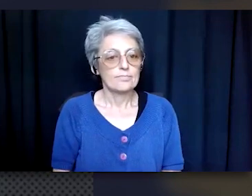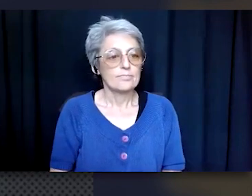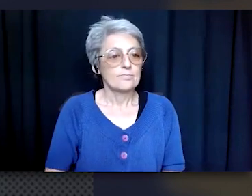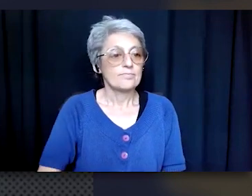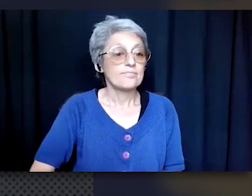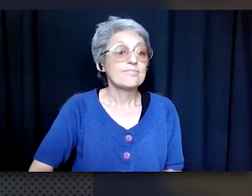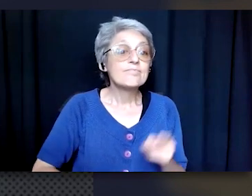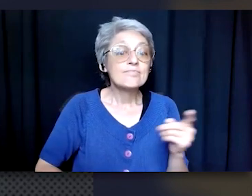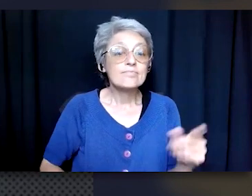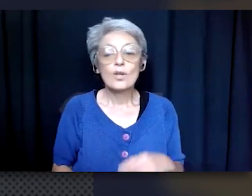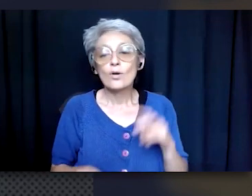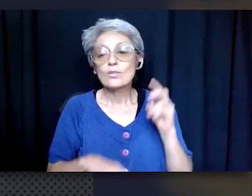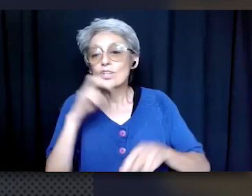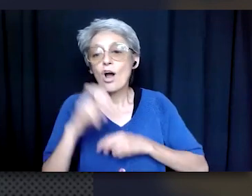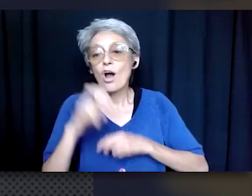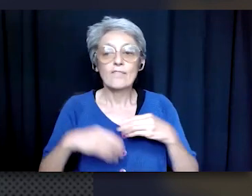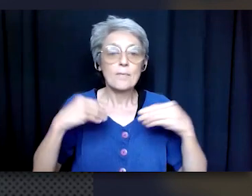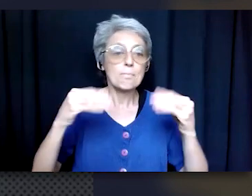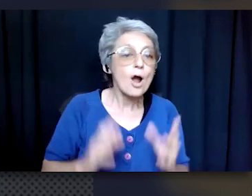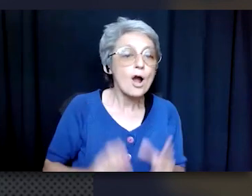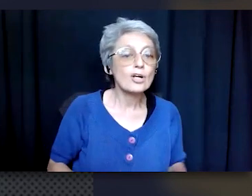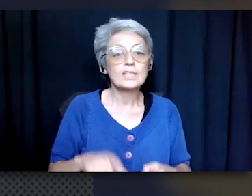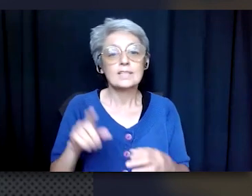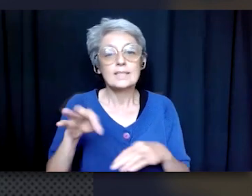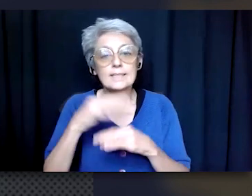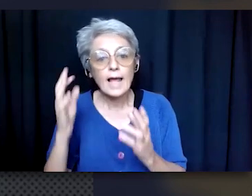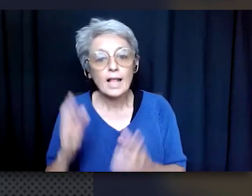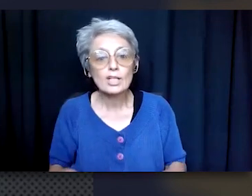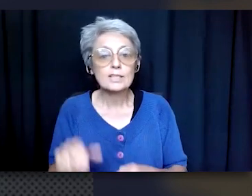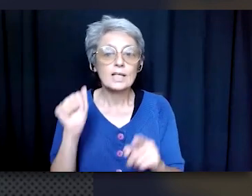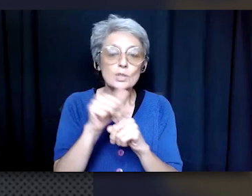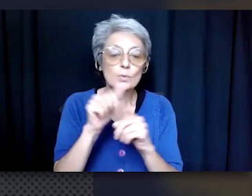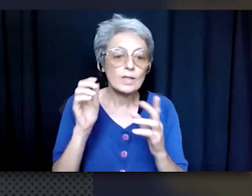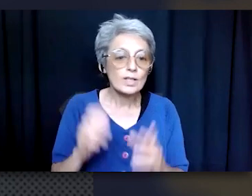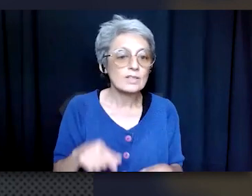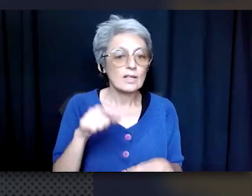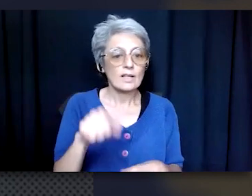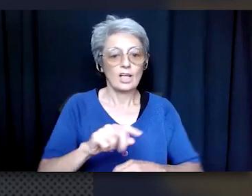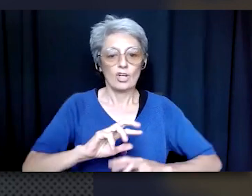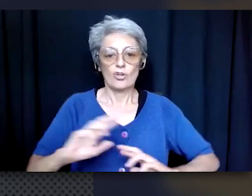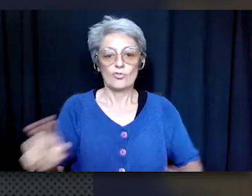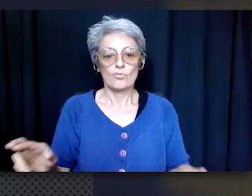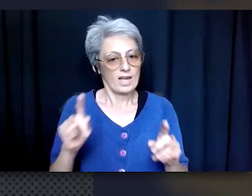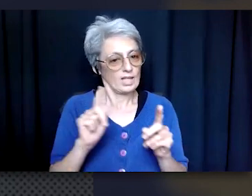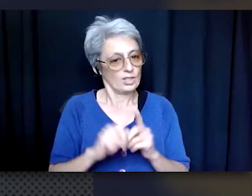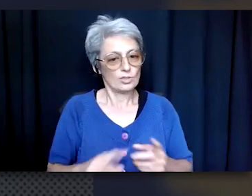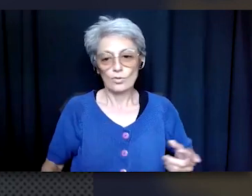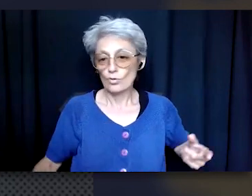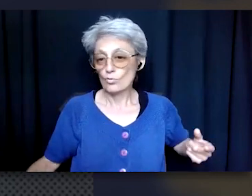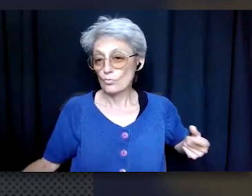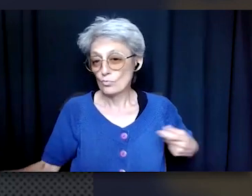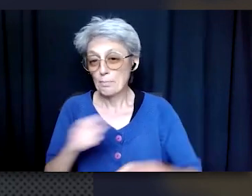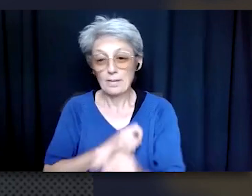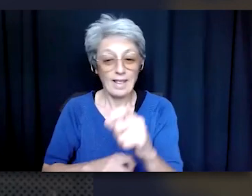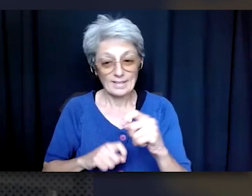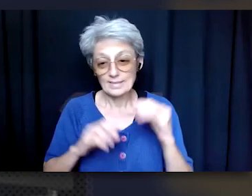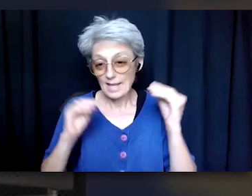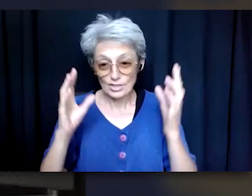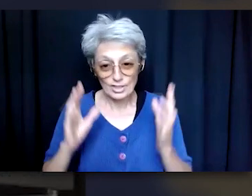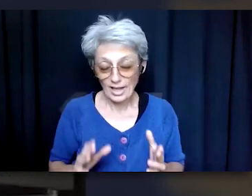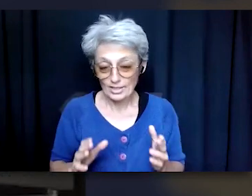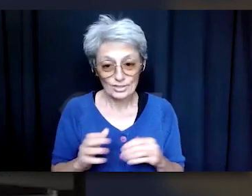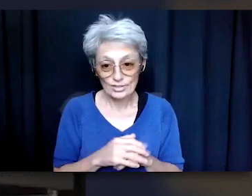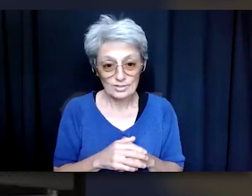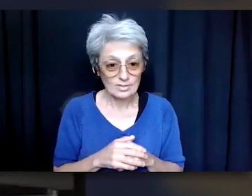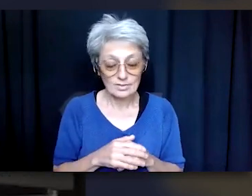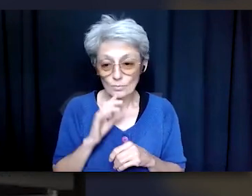the swindlers are primed to enclose and replace our entire sector if we let them. I don’t want to